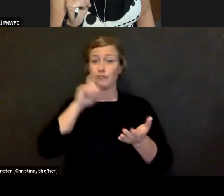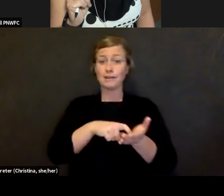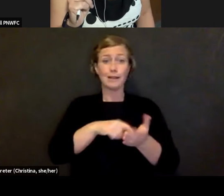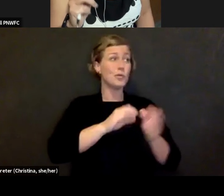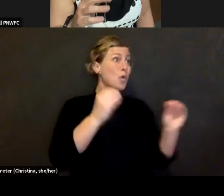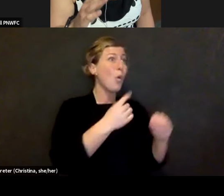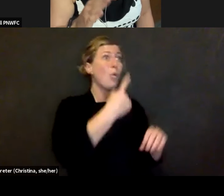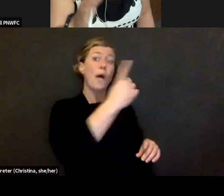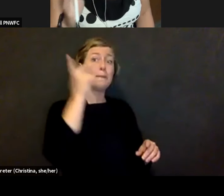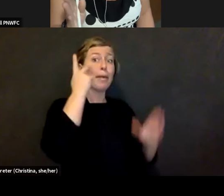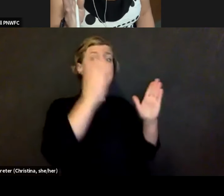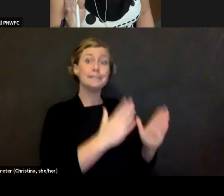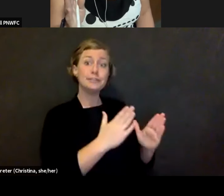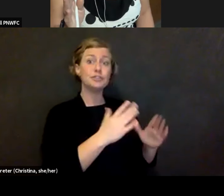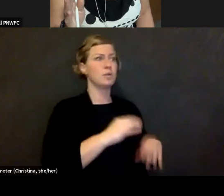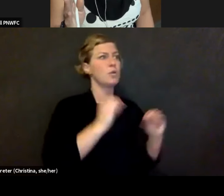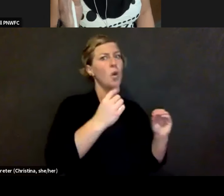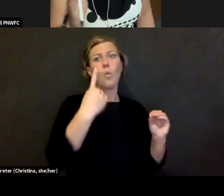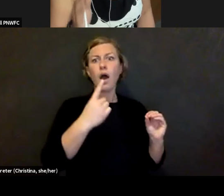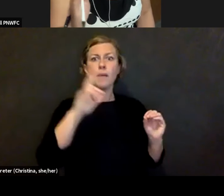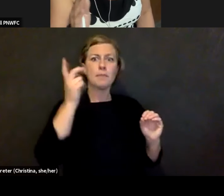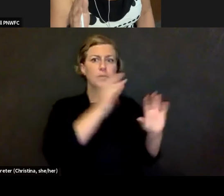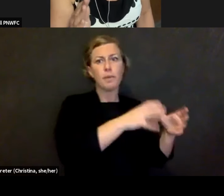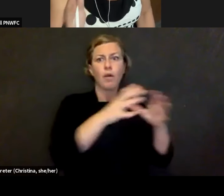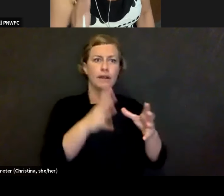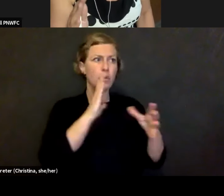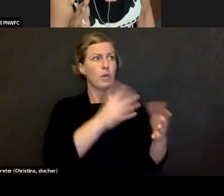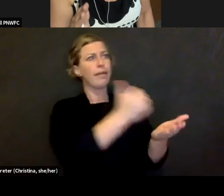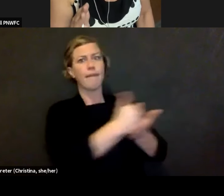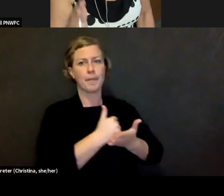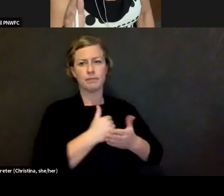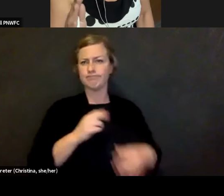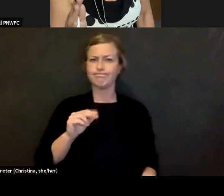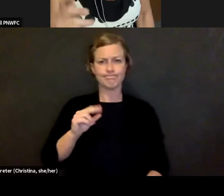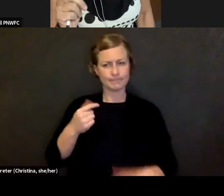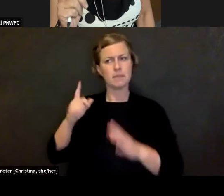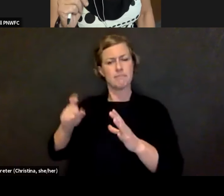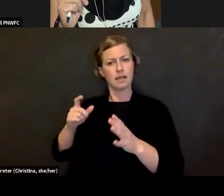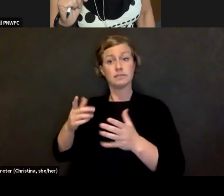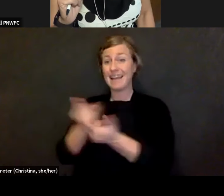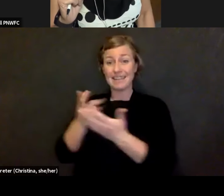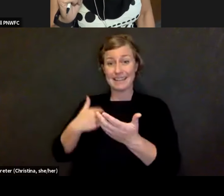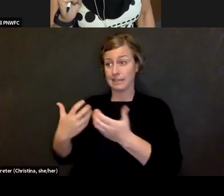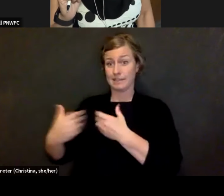frameworks of understanding that there's no one politician or political party that's going to help us and that we have to